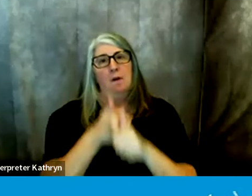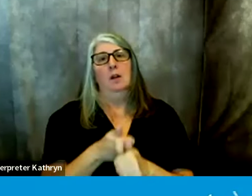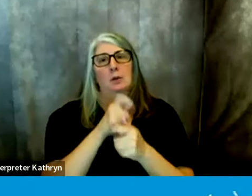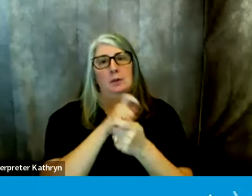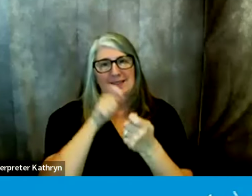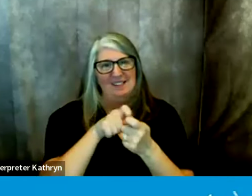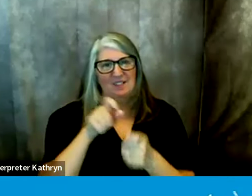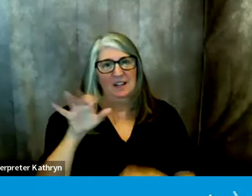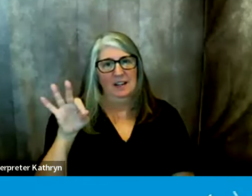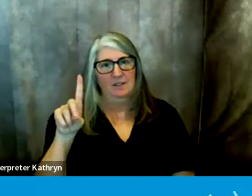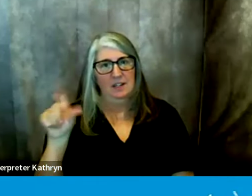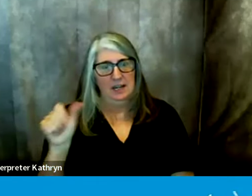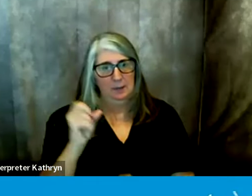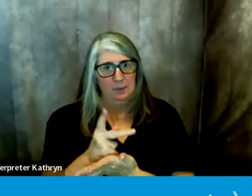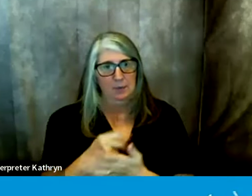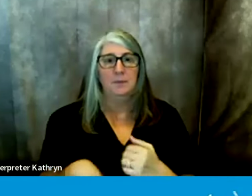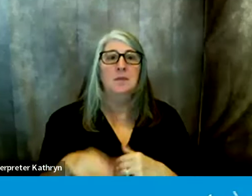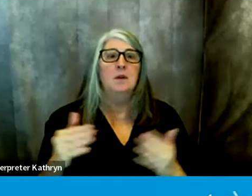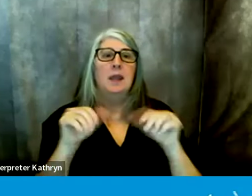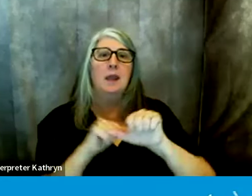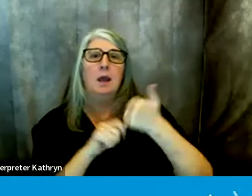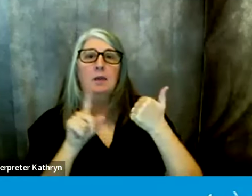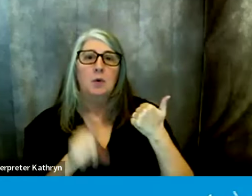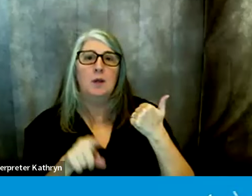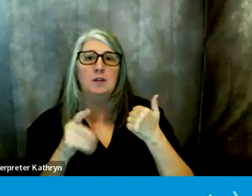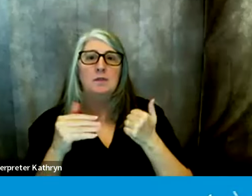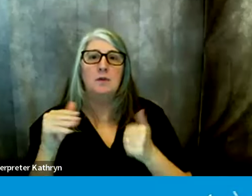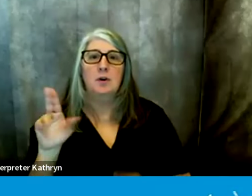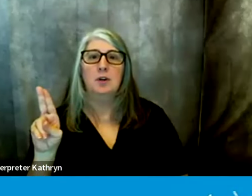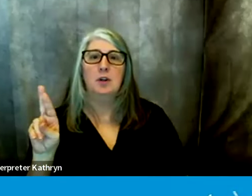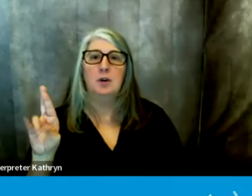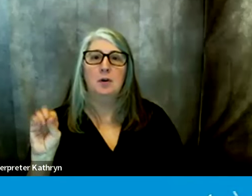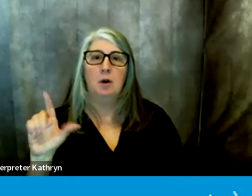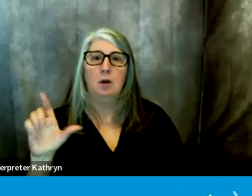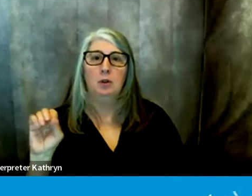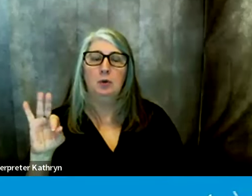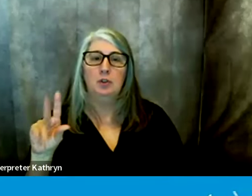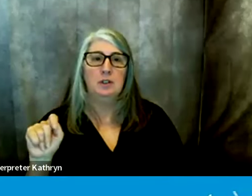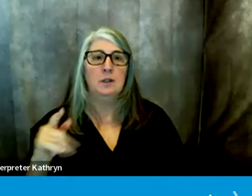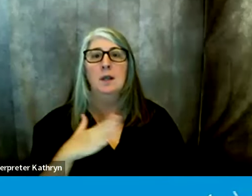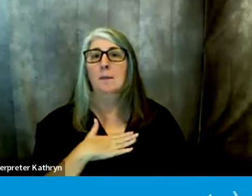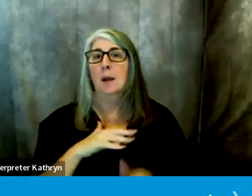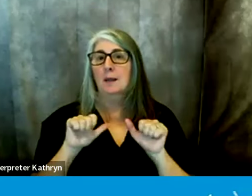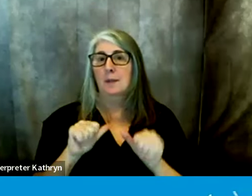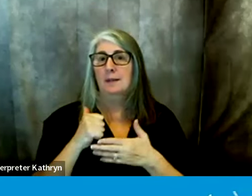for our urologist, Dr. Kreydin. My capacity is helped by Botox. I have chronic reflux